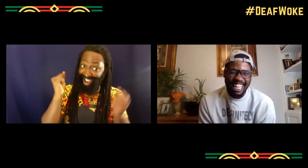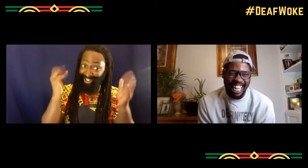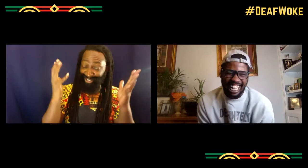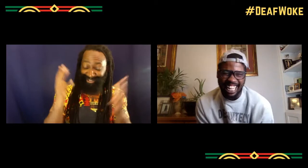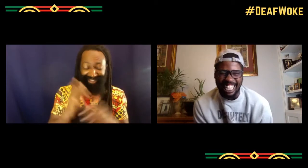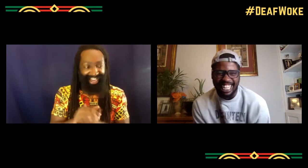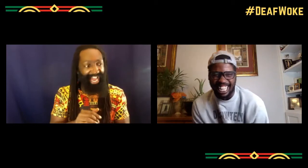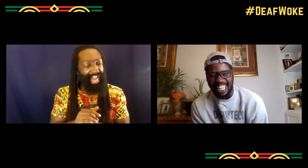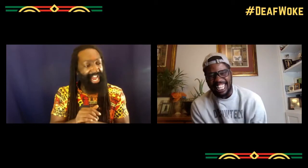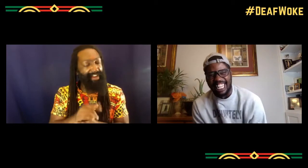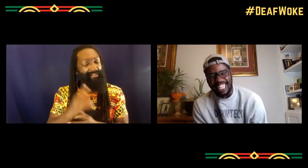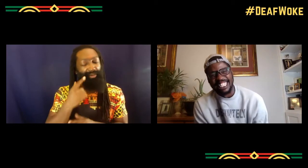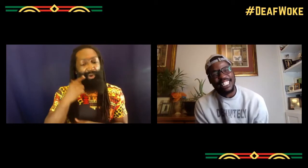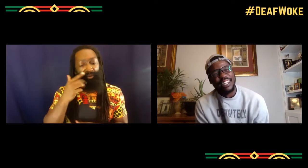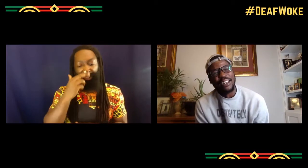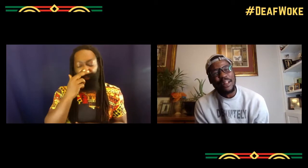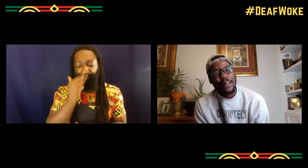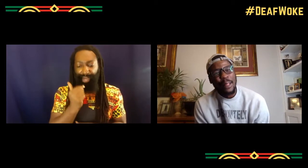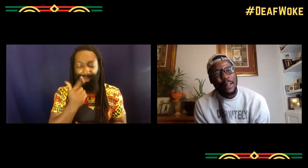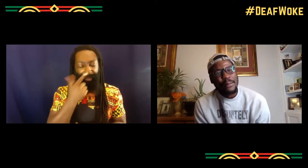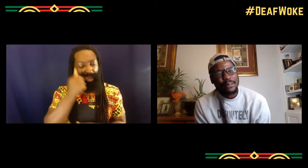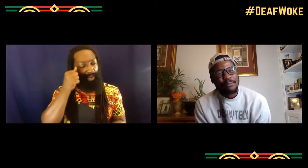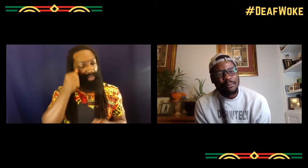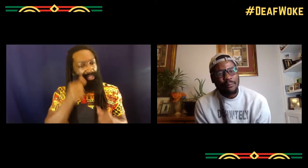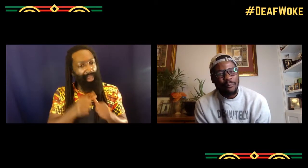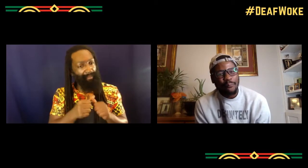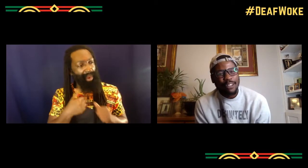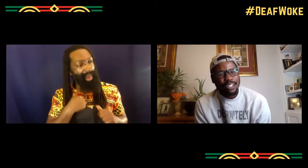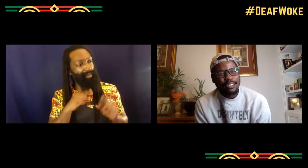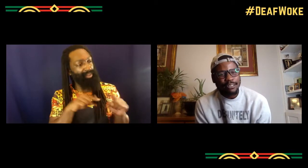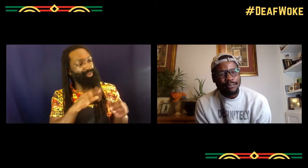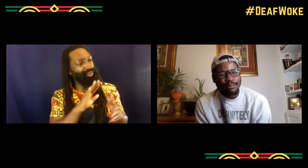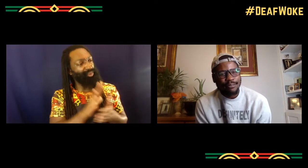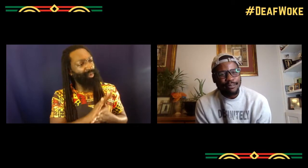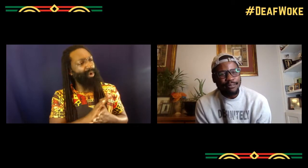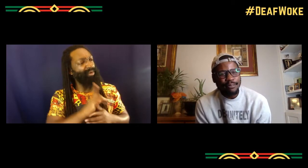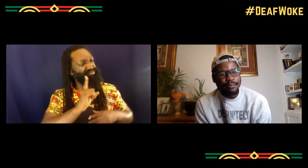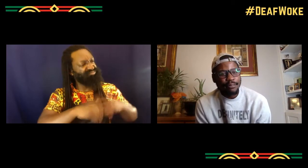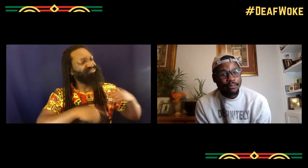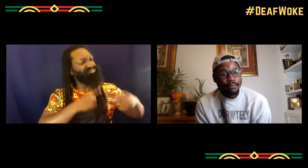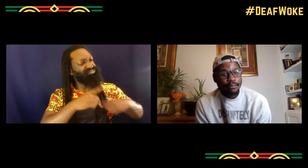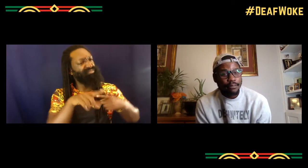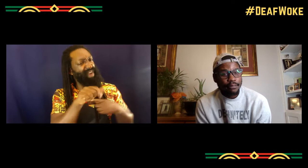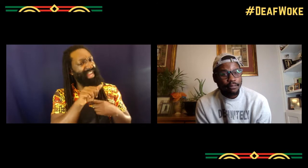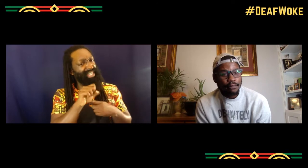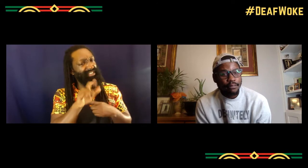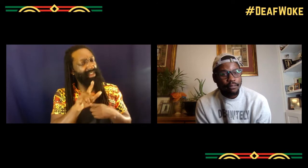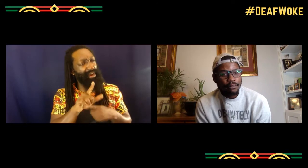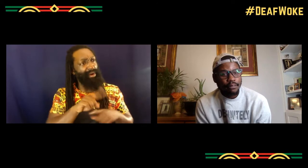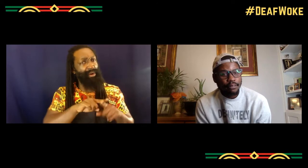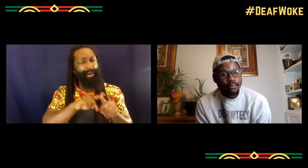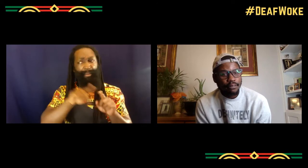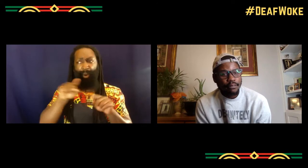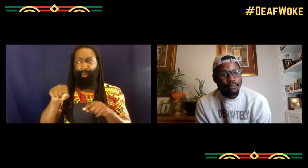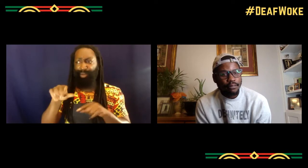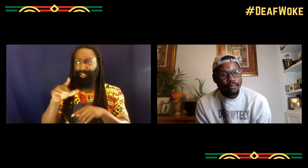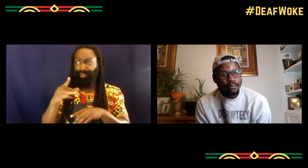Hallelujah. That's so funny because I remember when I went to school and I was signing ASL,